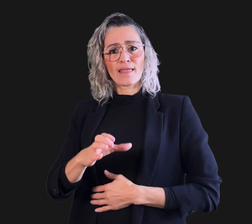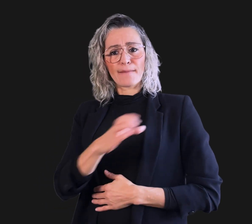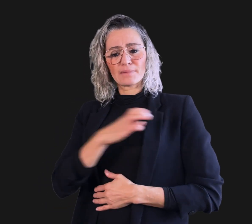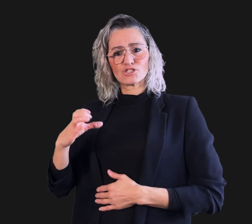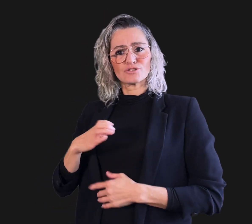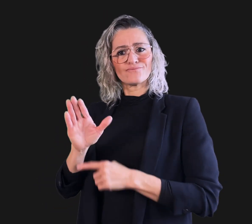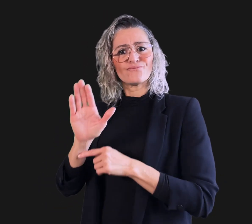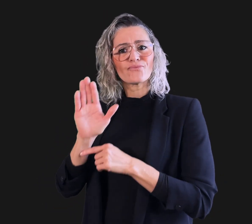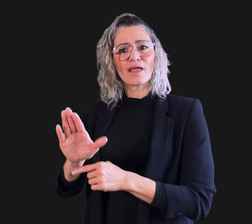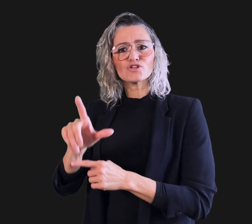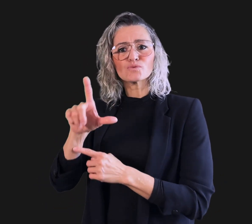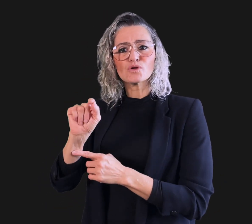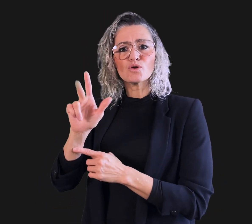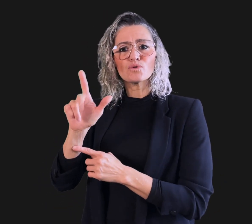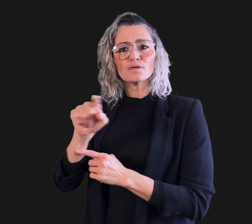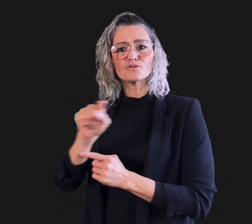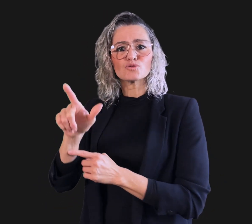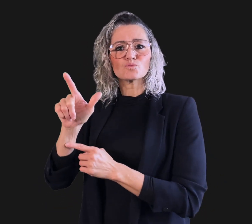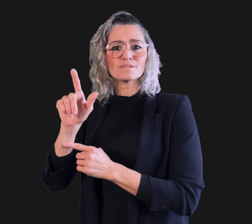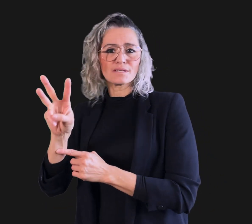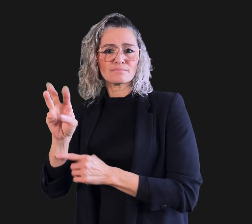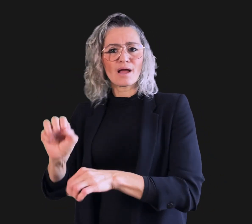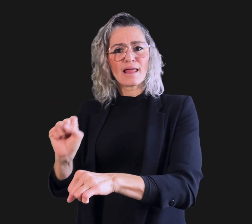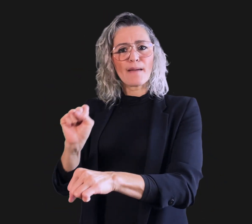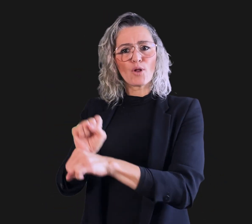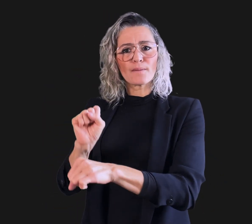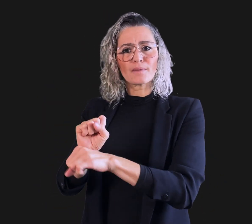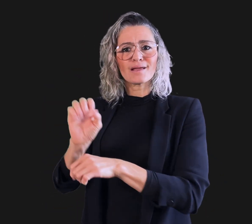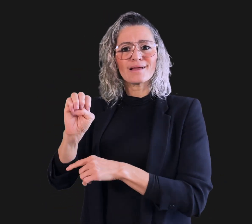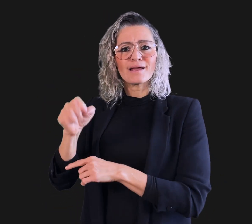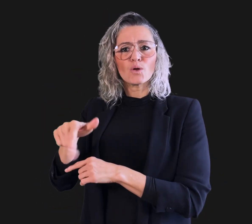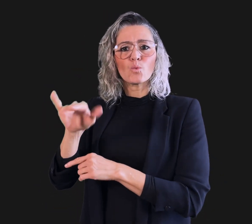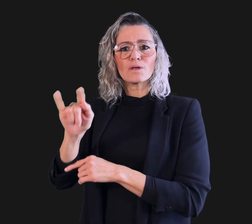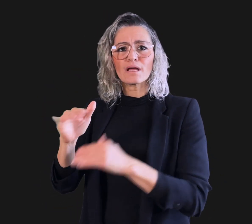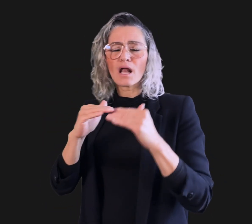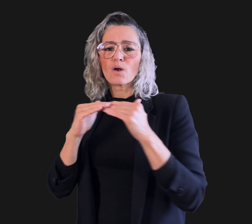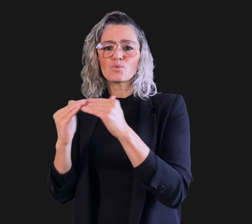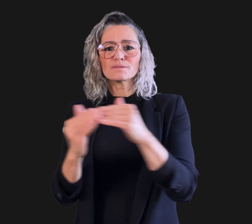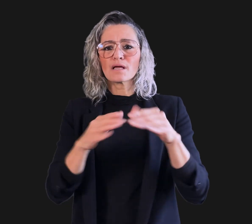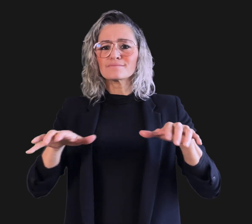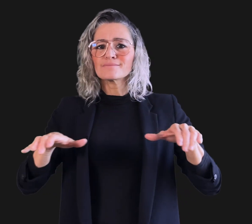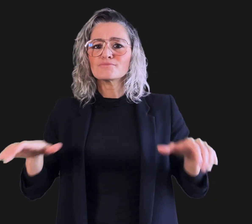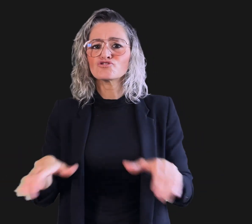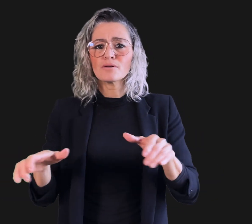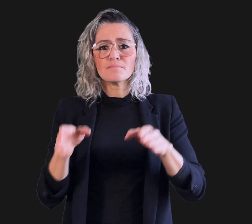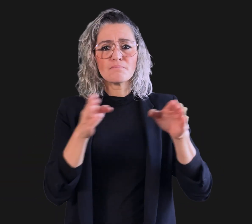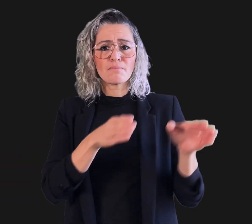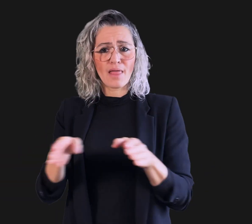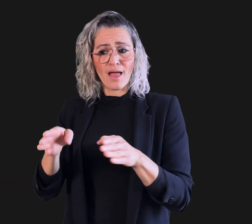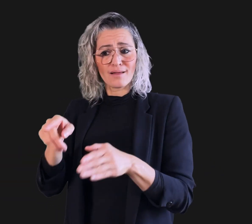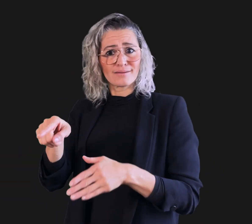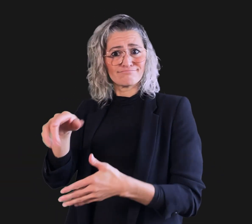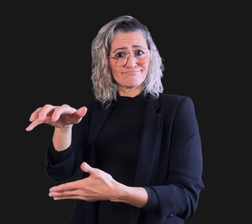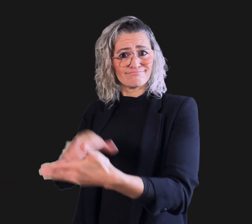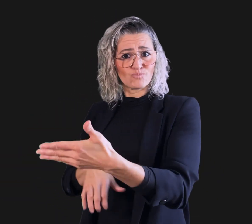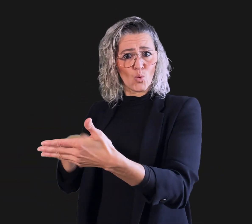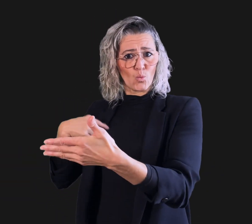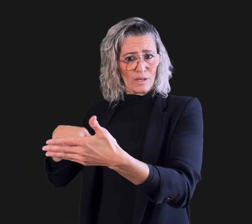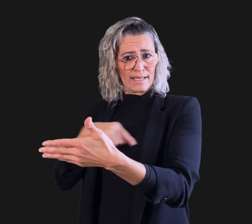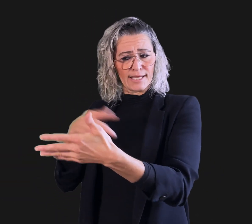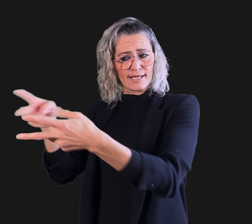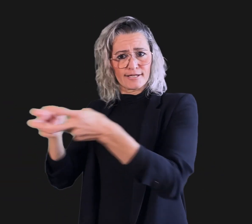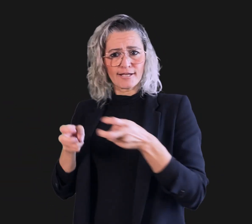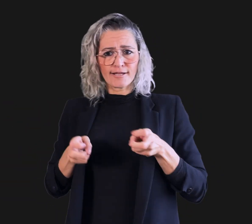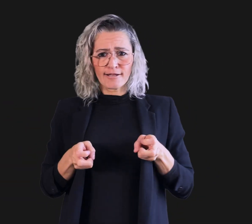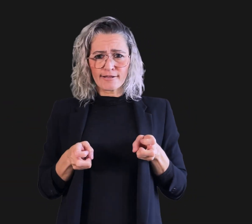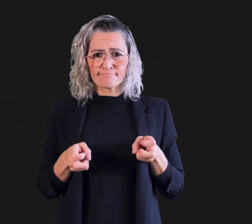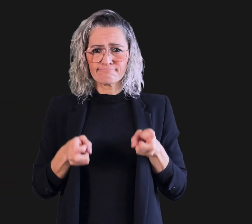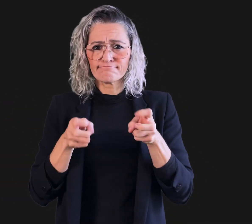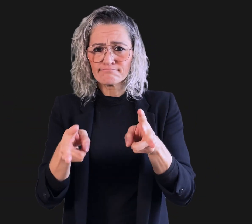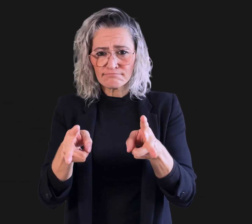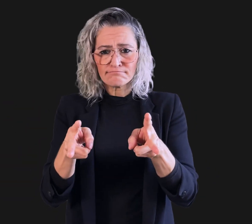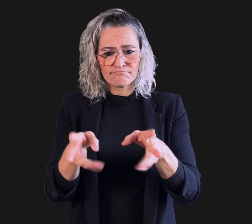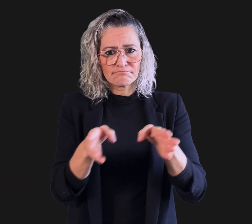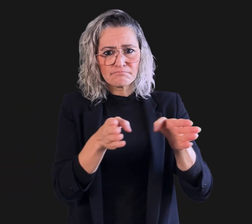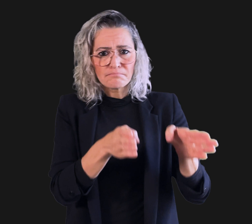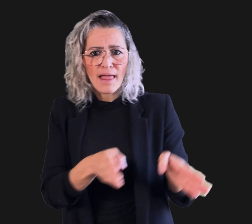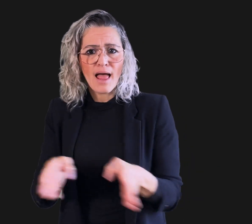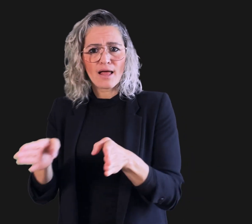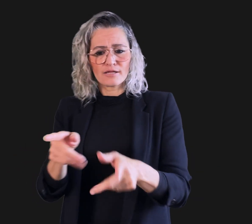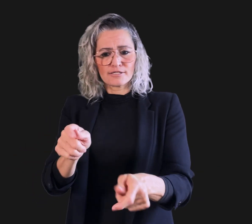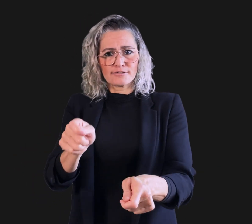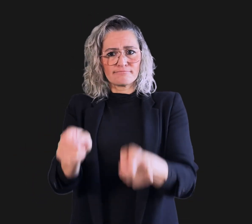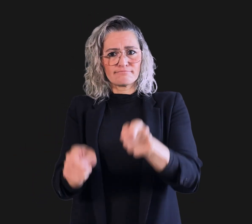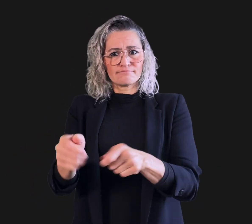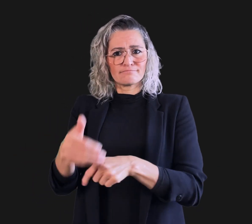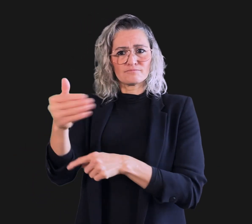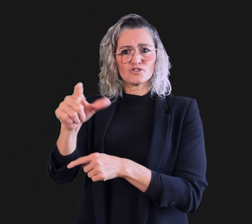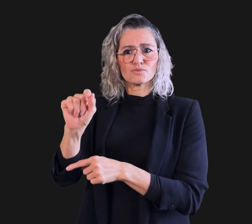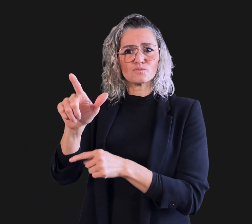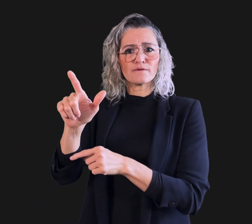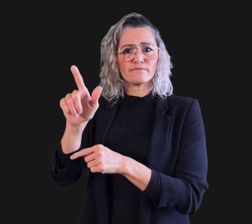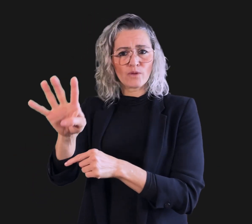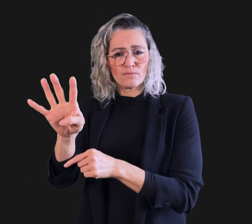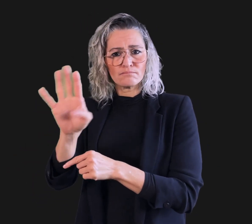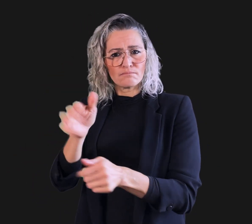• We implemented the Commission’s 2023-26 Employment Equity Action Plan and plan to revise it in 2024,